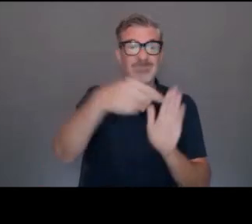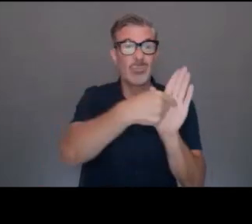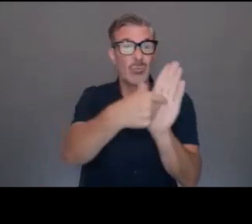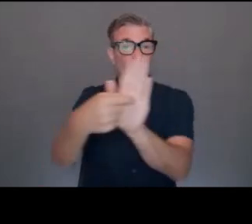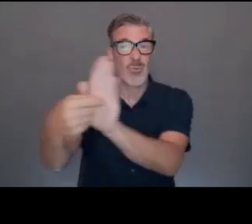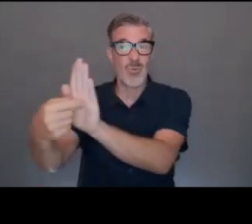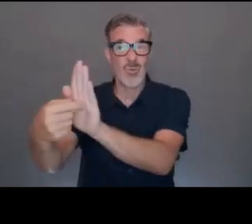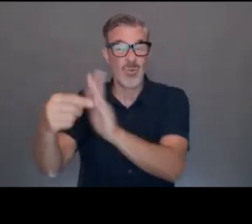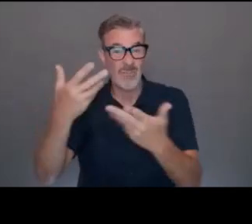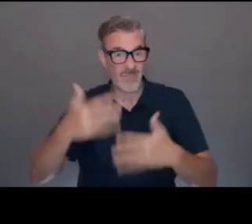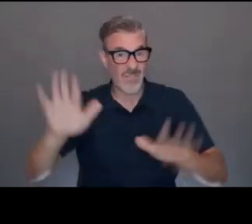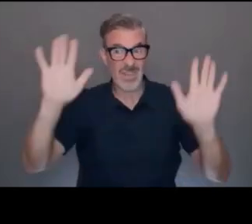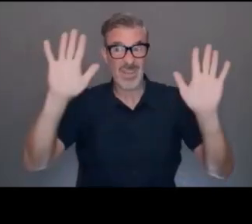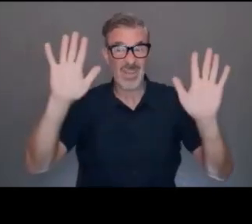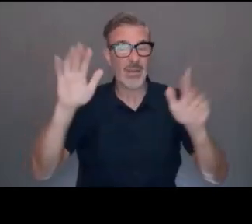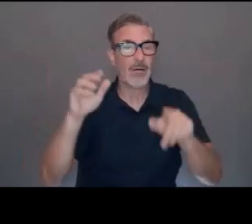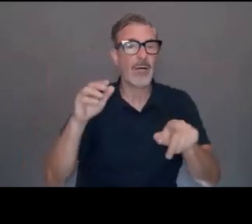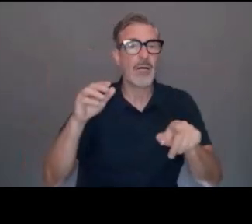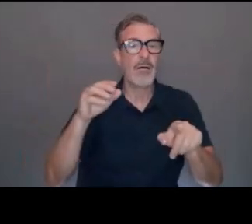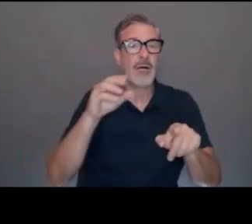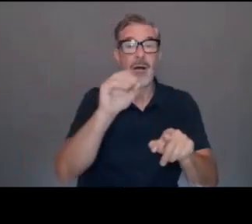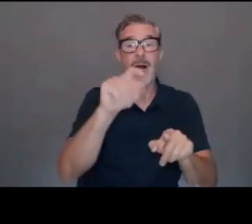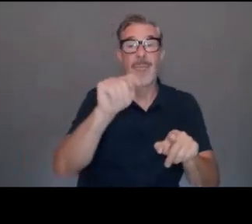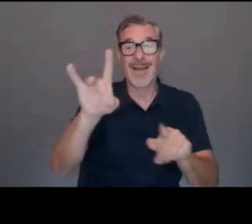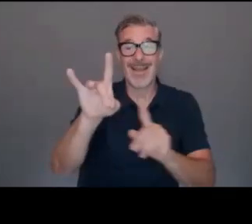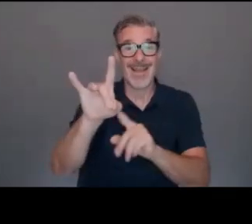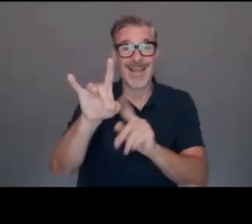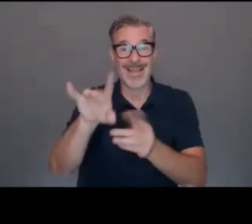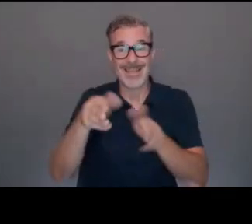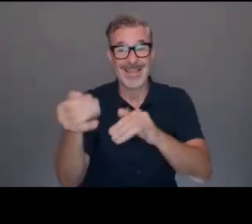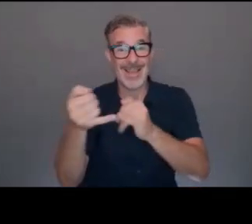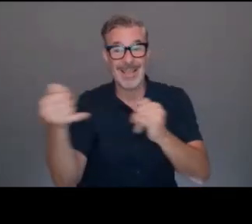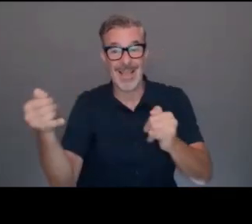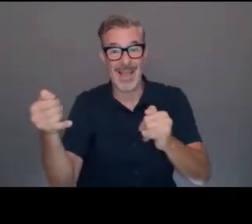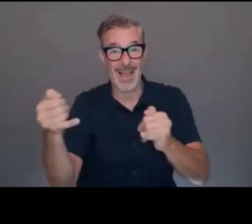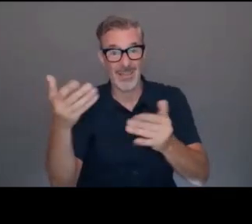If you miss the October 8th deadline, you will still be able to apply retroactively.